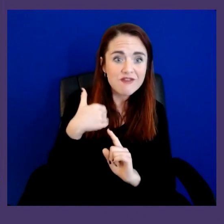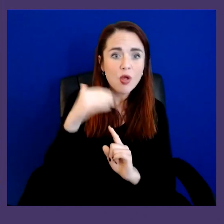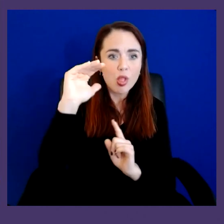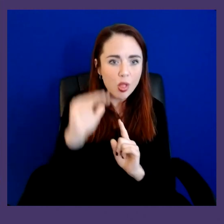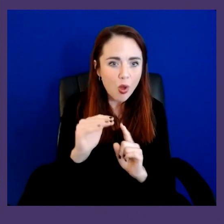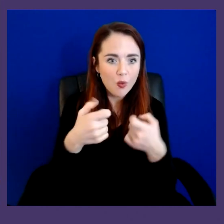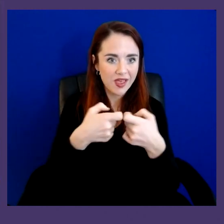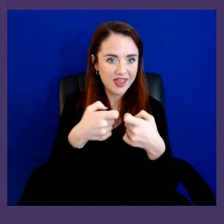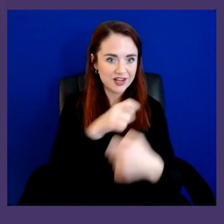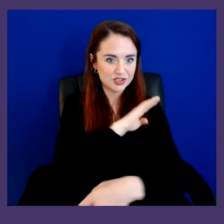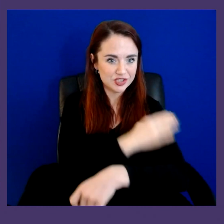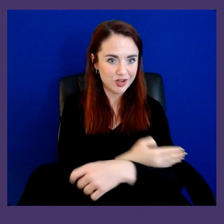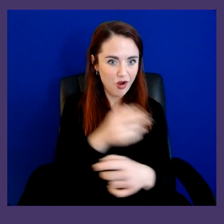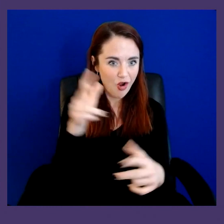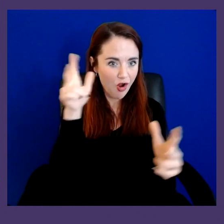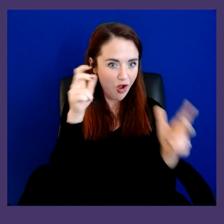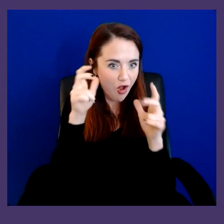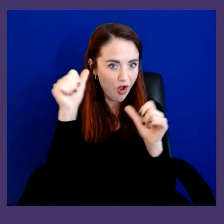I think the Bluetooth SIG says